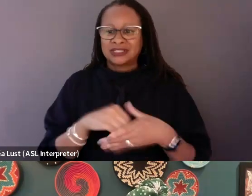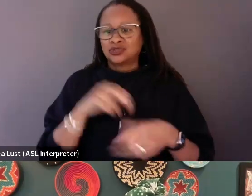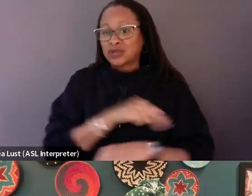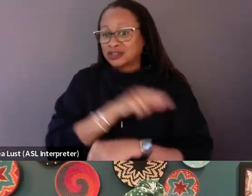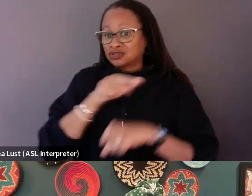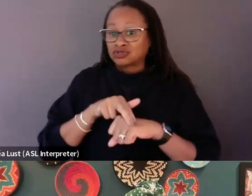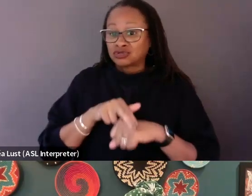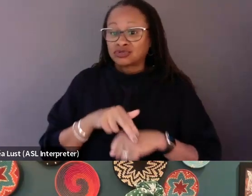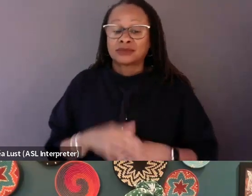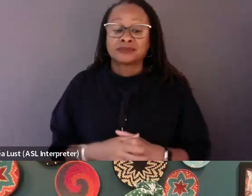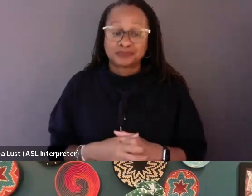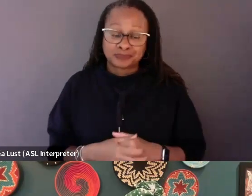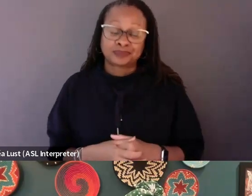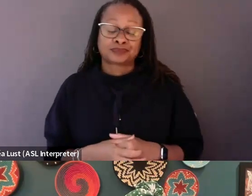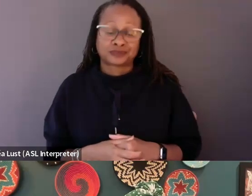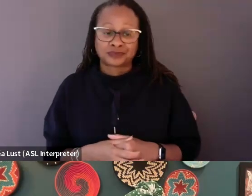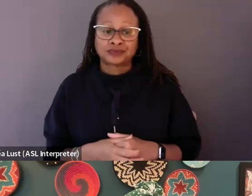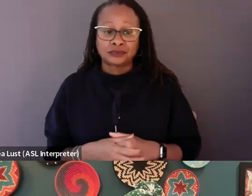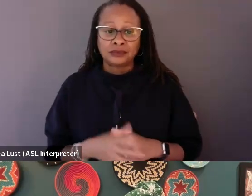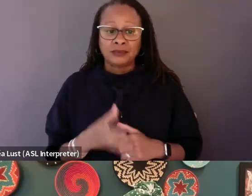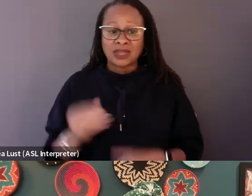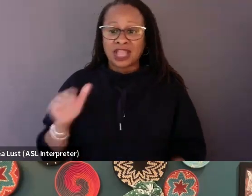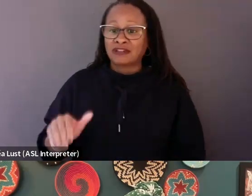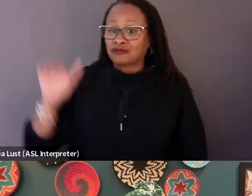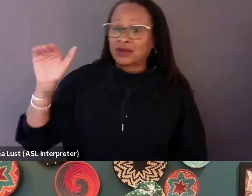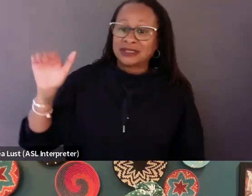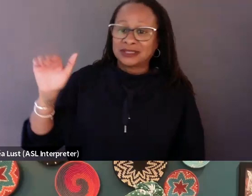if you will, and raising wild honey.